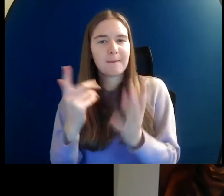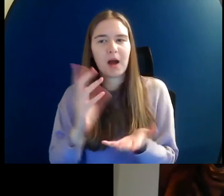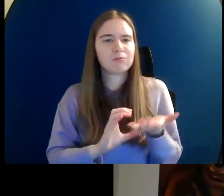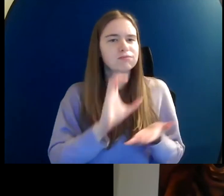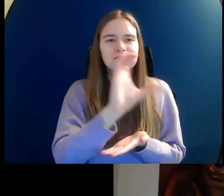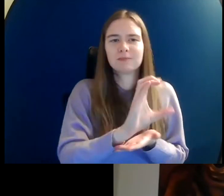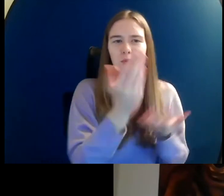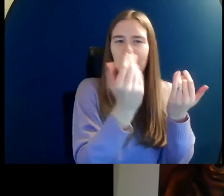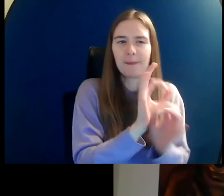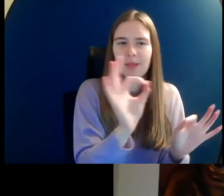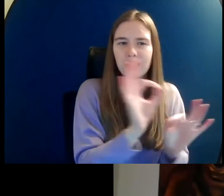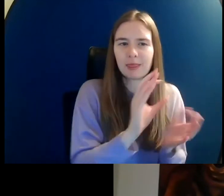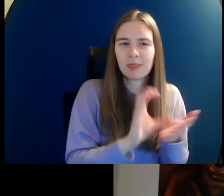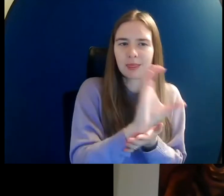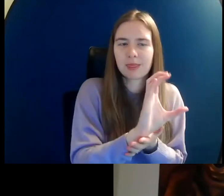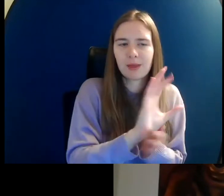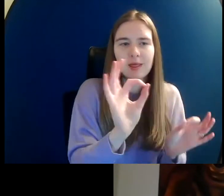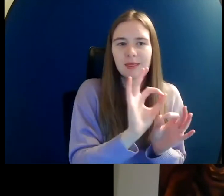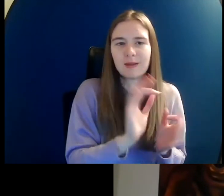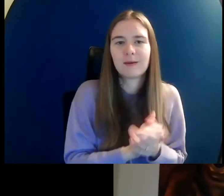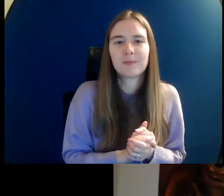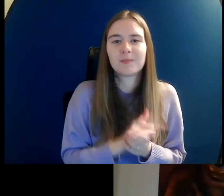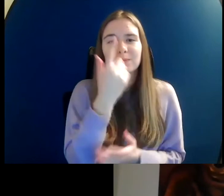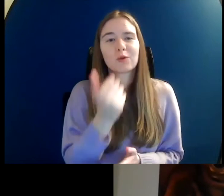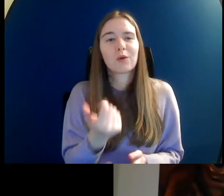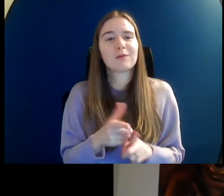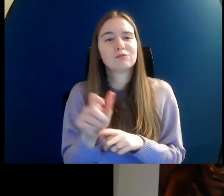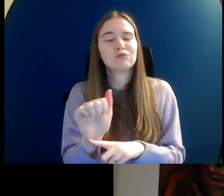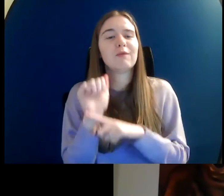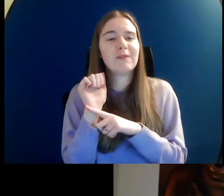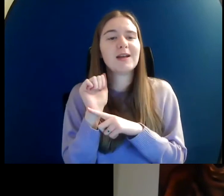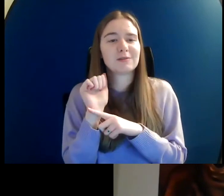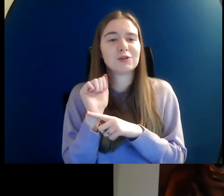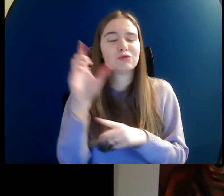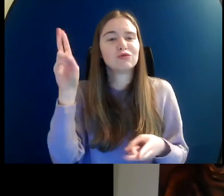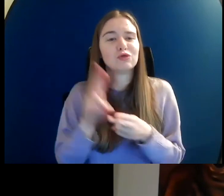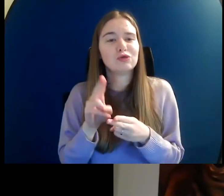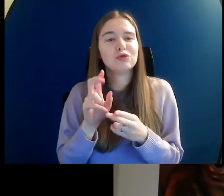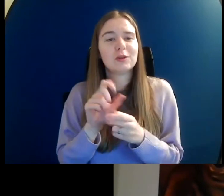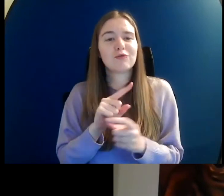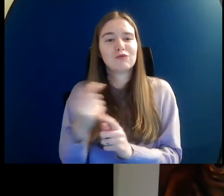and assumingly paid, this could have dramatically aided in the need to prevent, reduce, and maybe reverse the climate crisis.